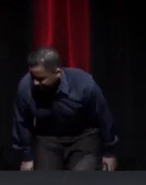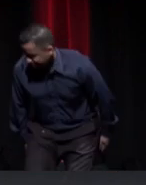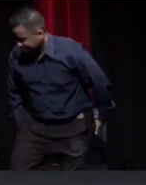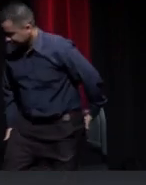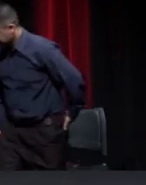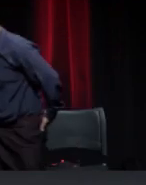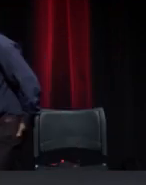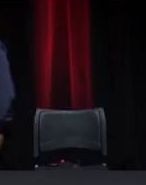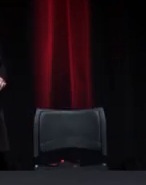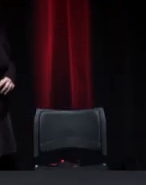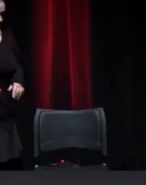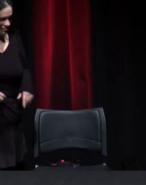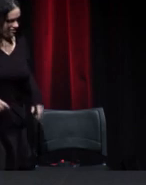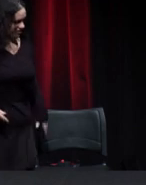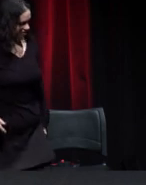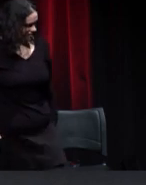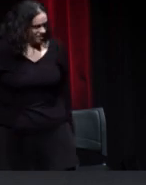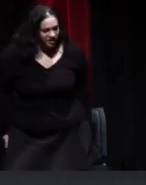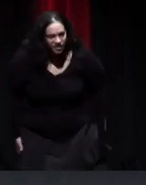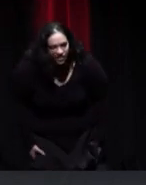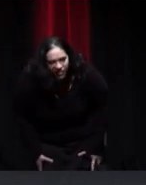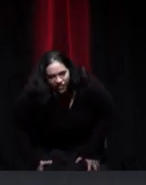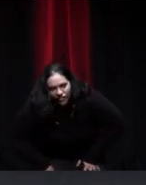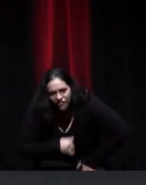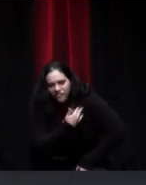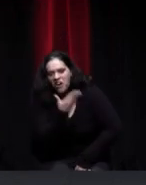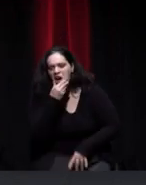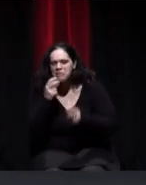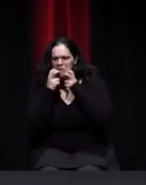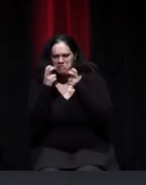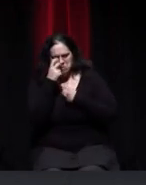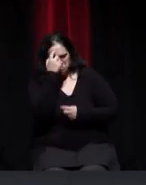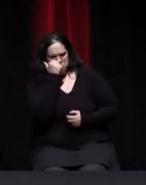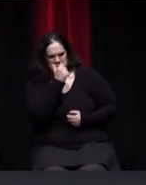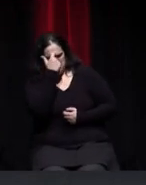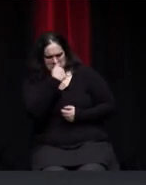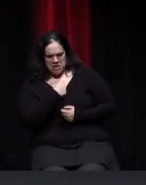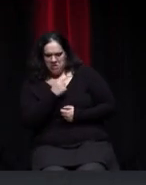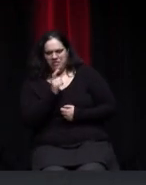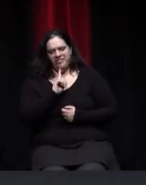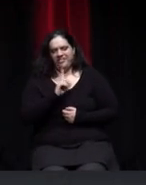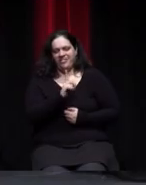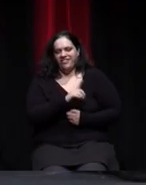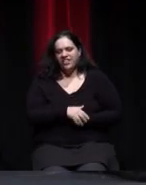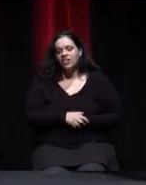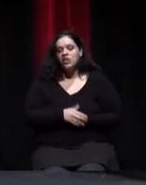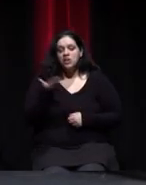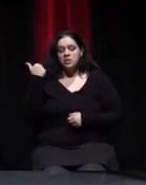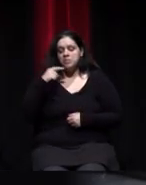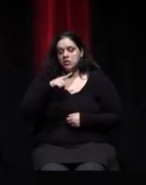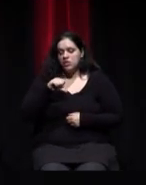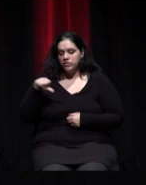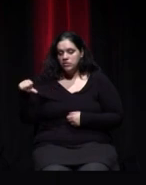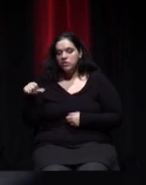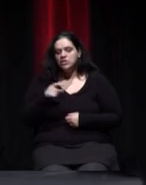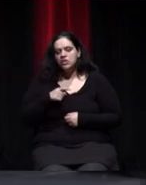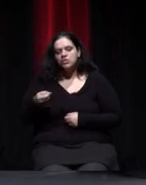In '99, they published "The New Spirit of Capitalism," which later, after ten years, was published in Brazil as well.